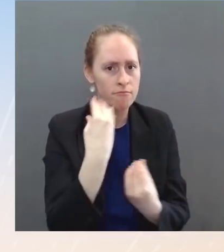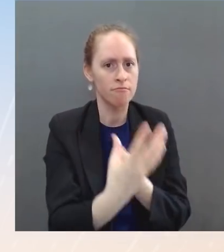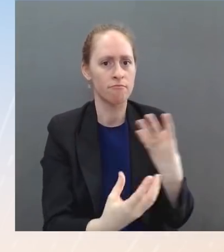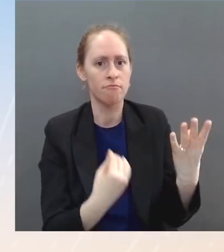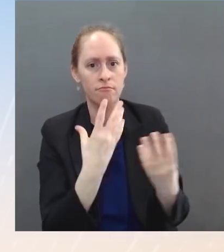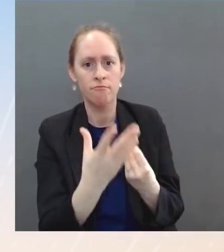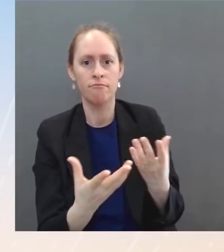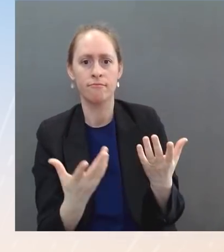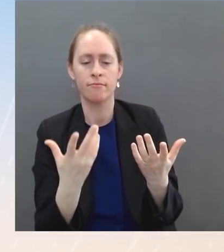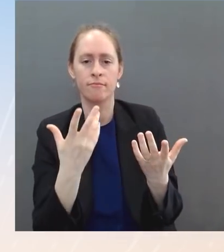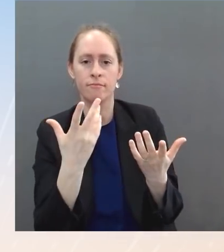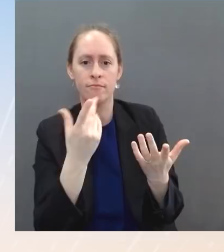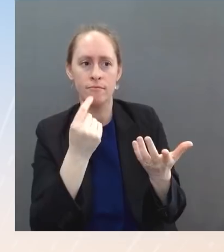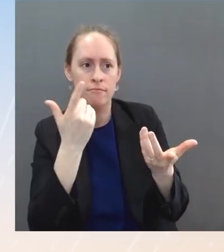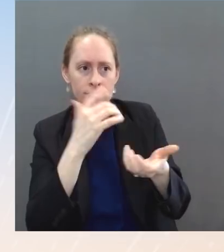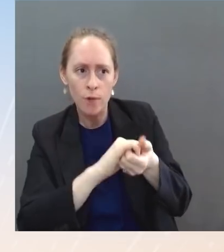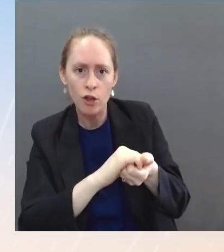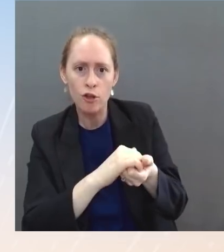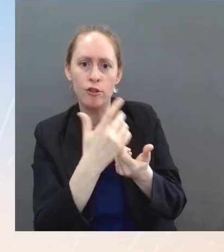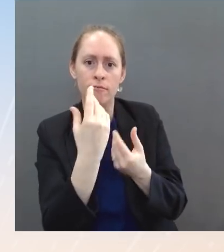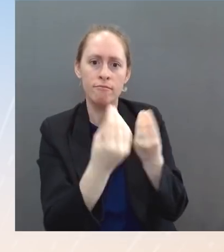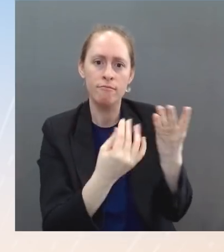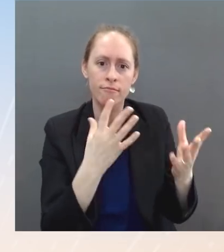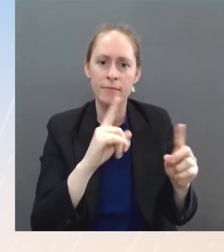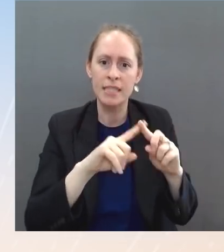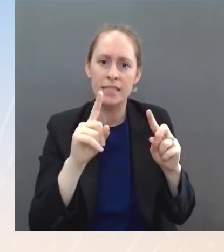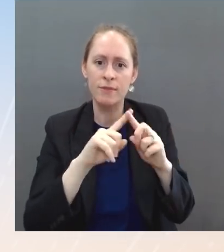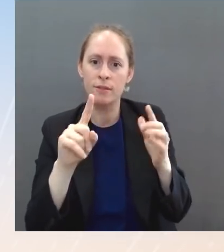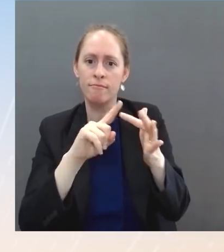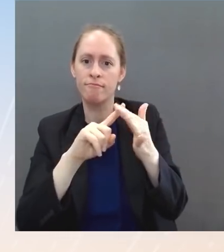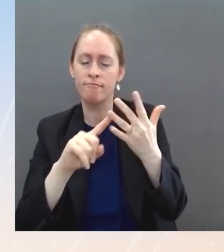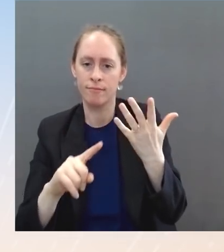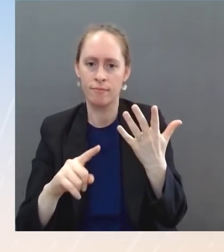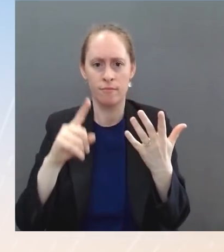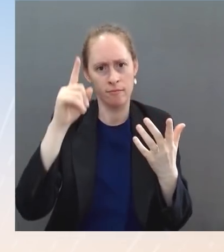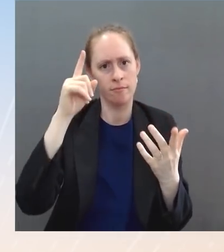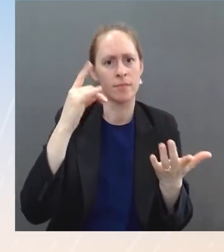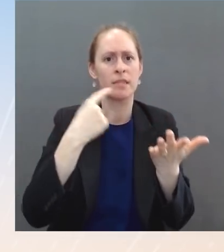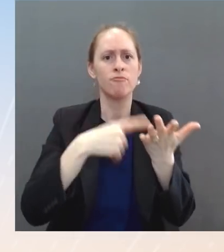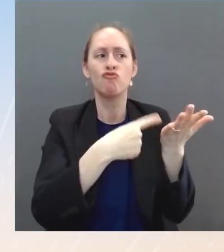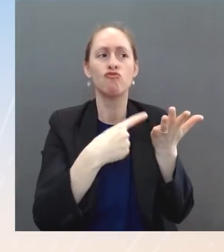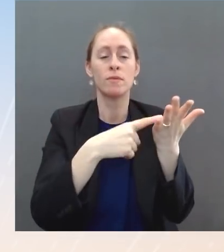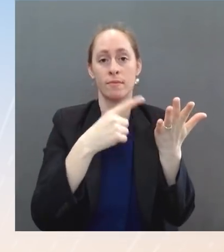The Press: And then, a question on the sanctions. You just said that you're under no illusions that Russia will adjust its target.